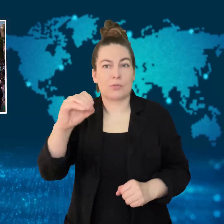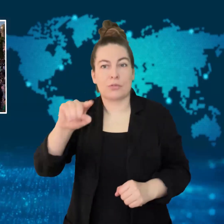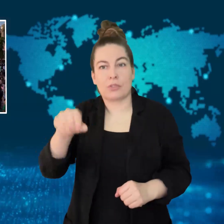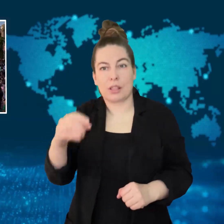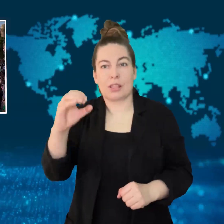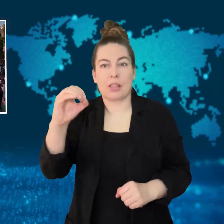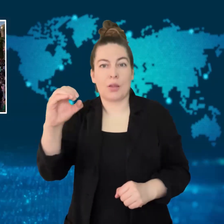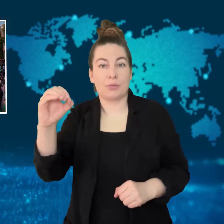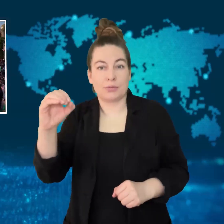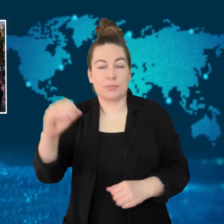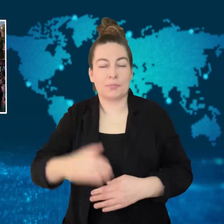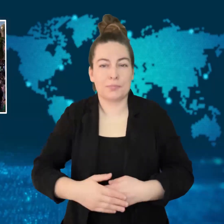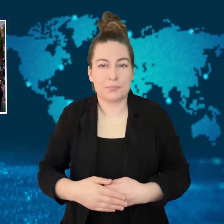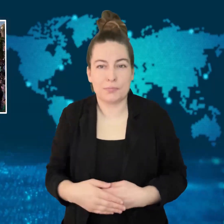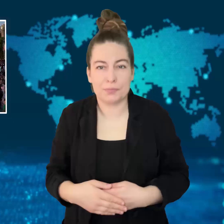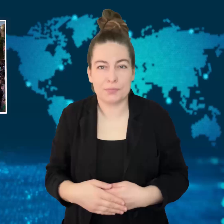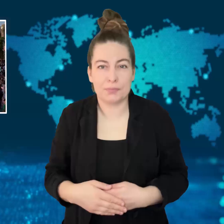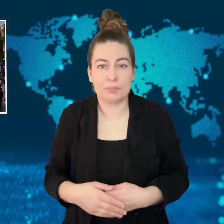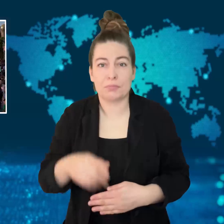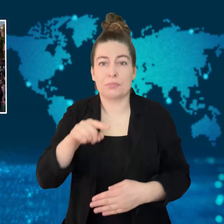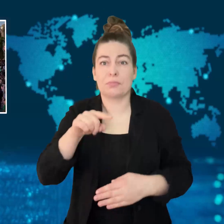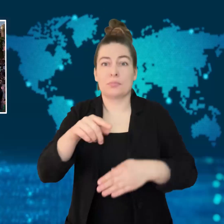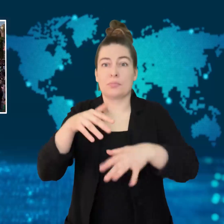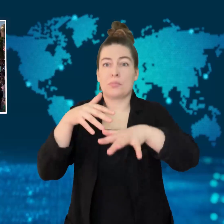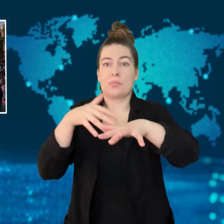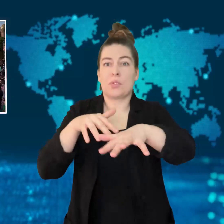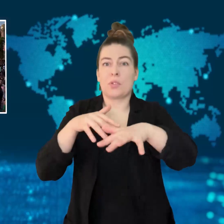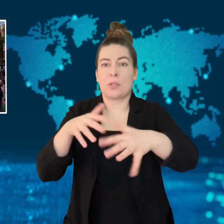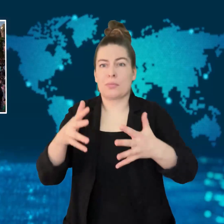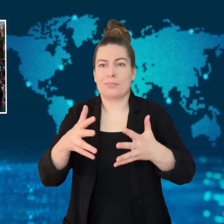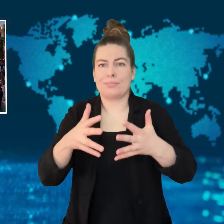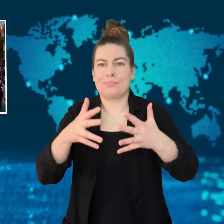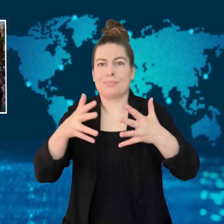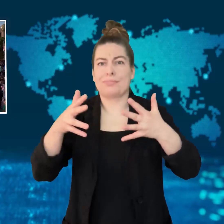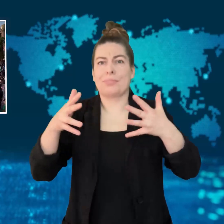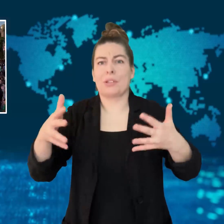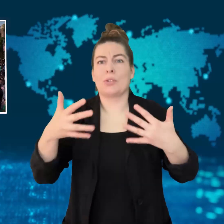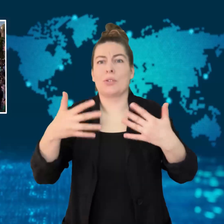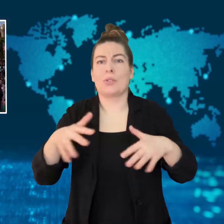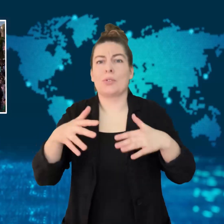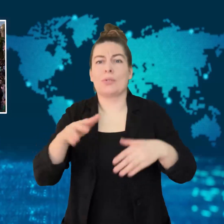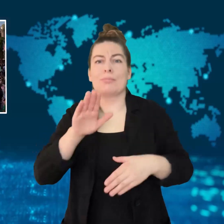there were 150,000.